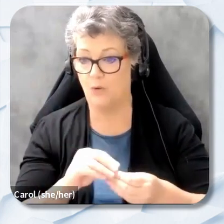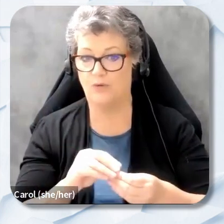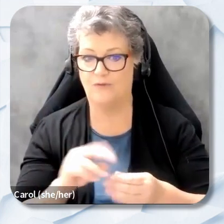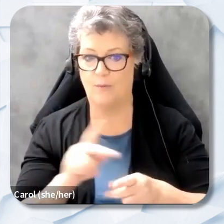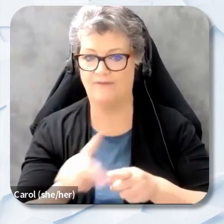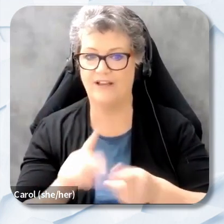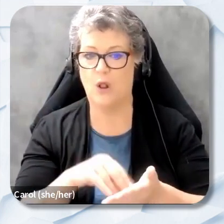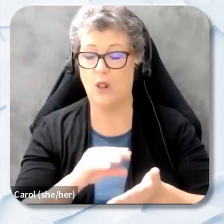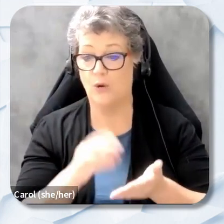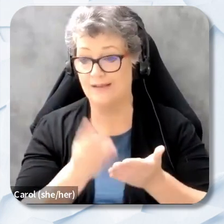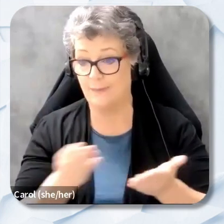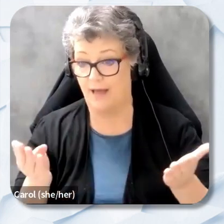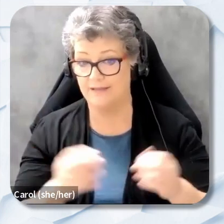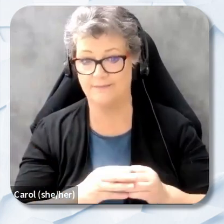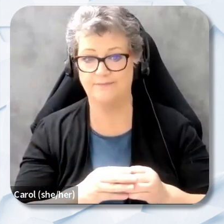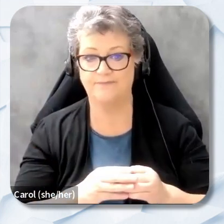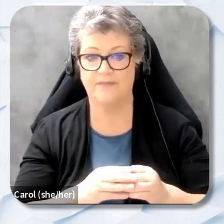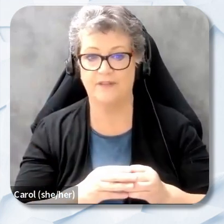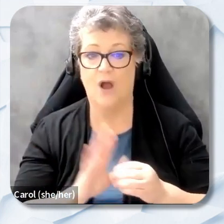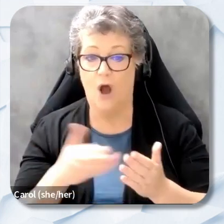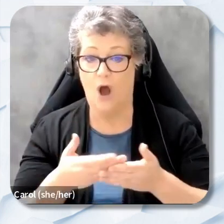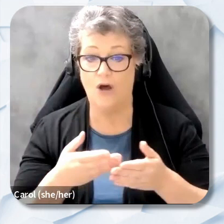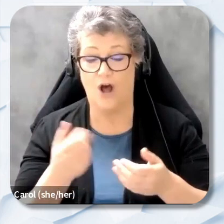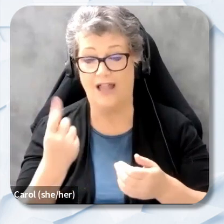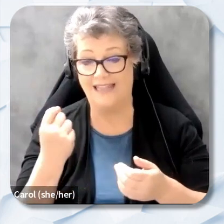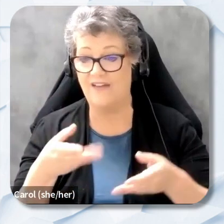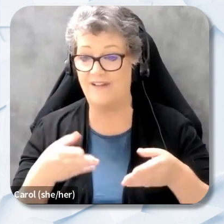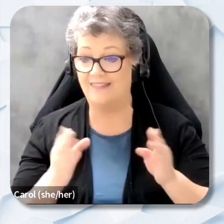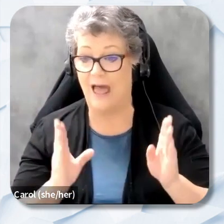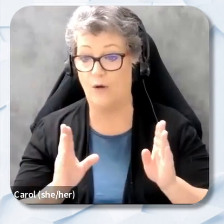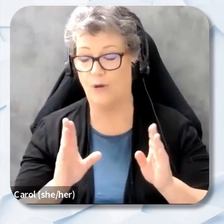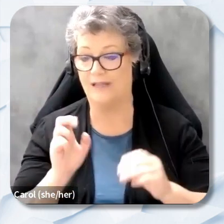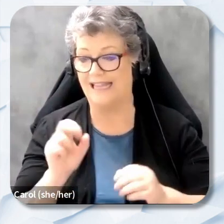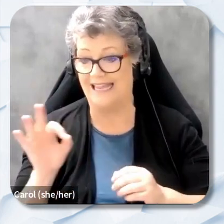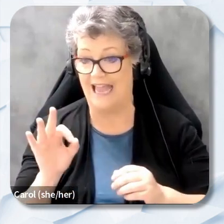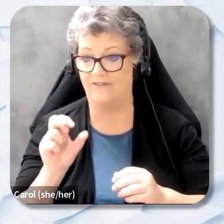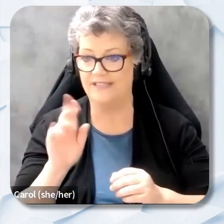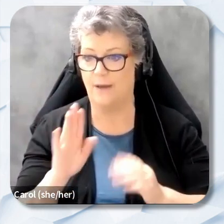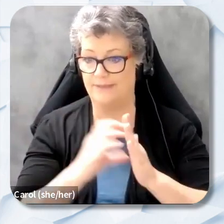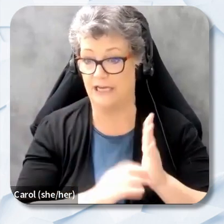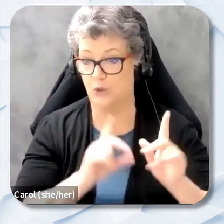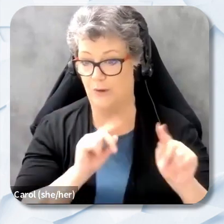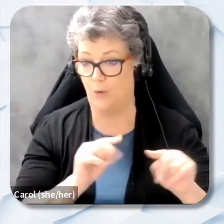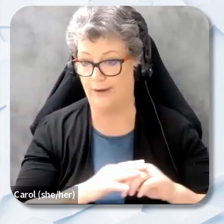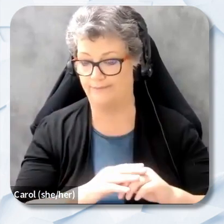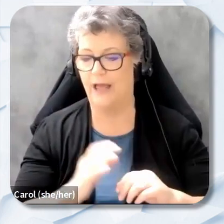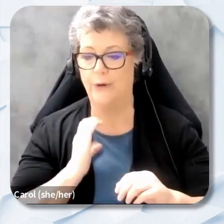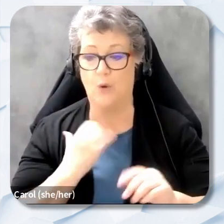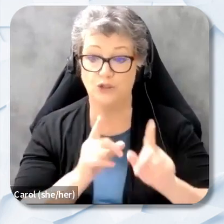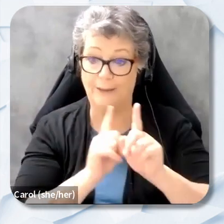Next, all allowable 11 allowable use subsections are reported coaching and mentoring, standards